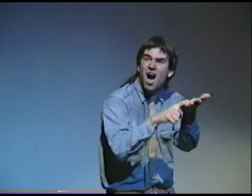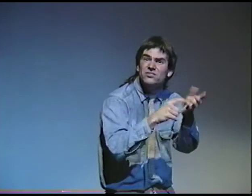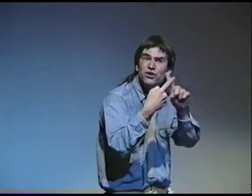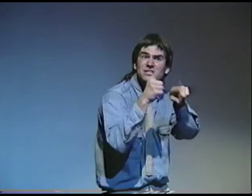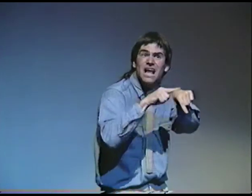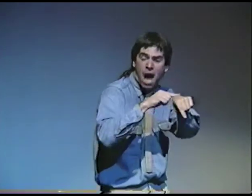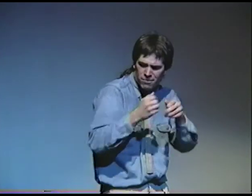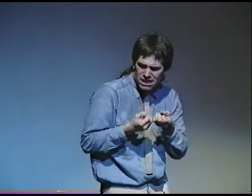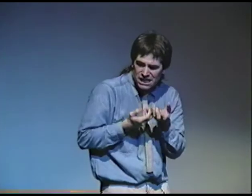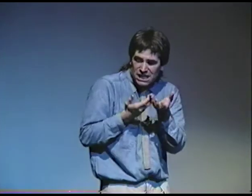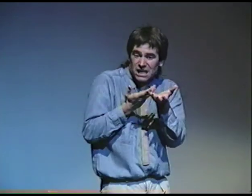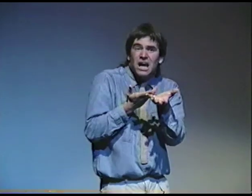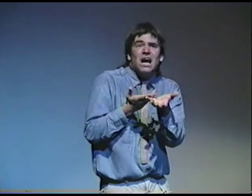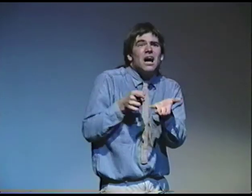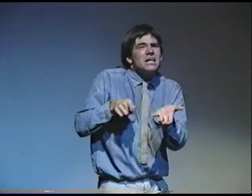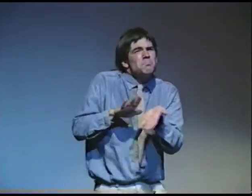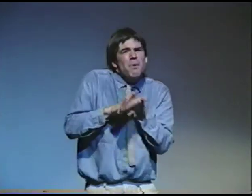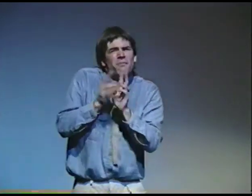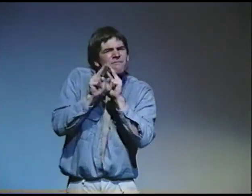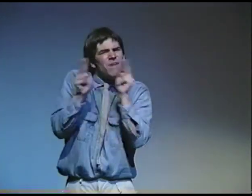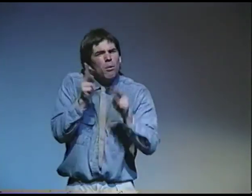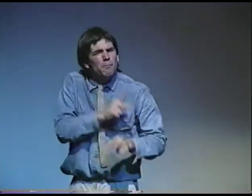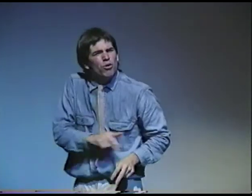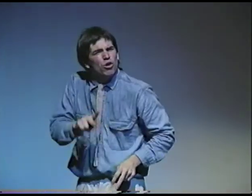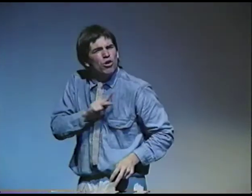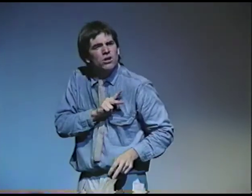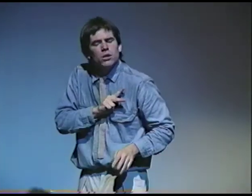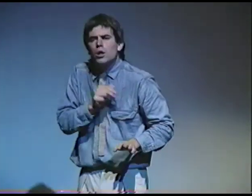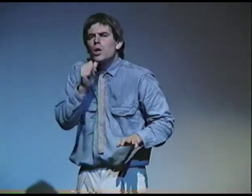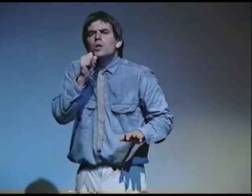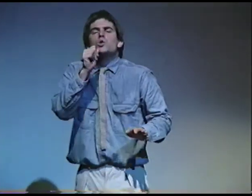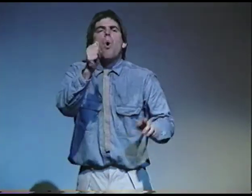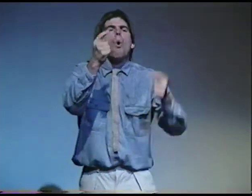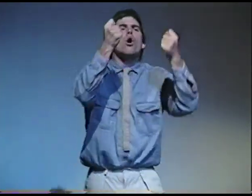This convention, this conference is the first time it's ever happened.